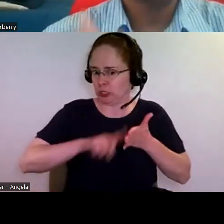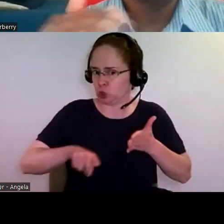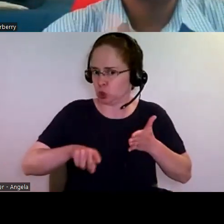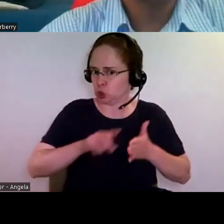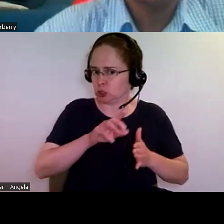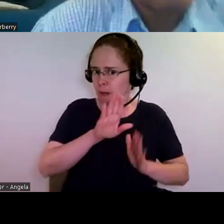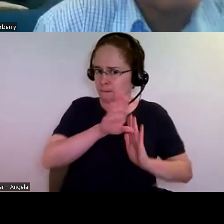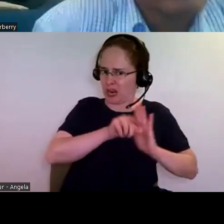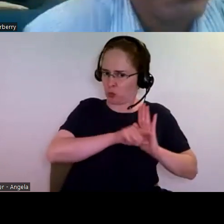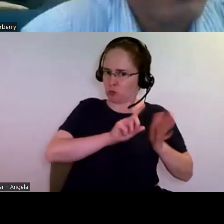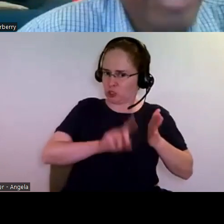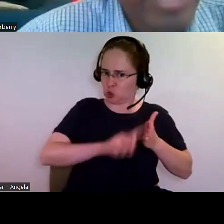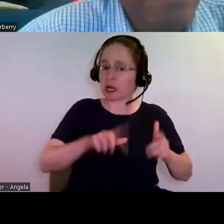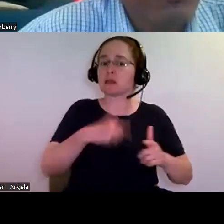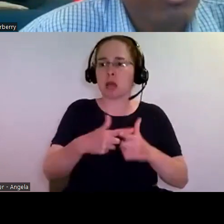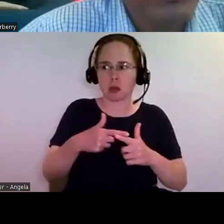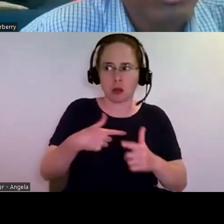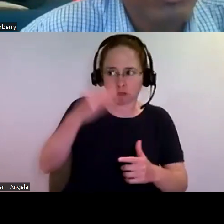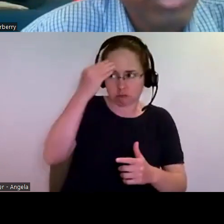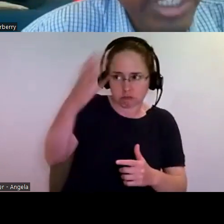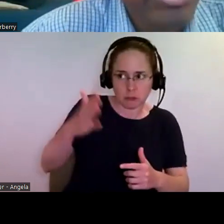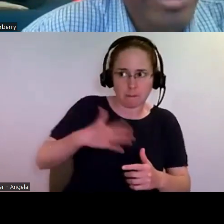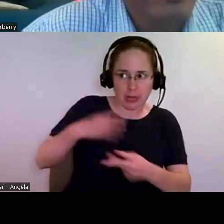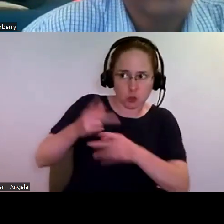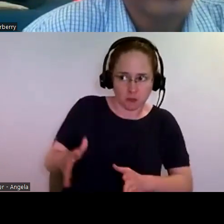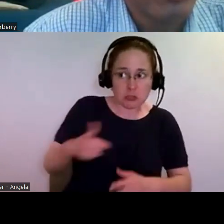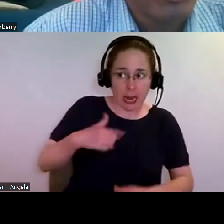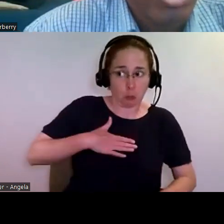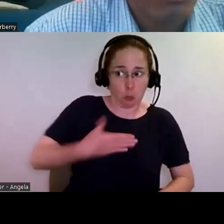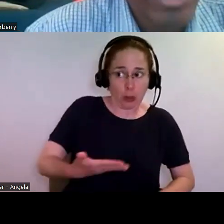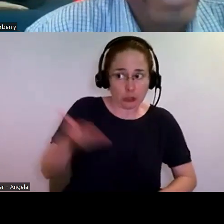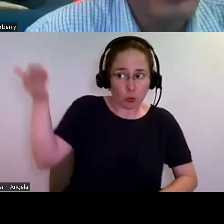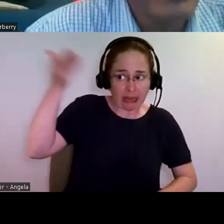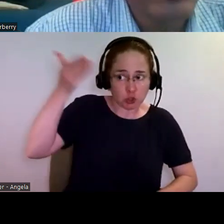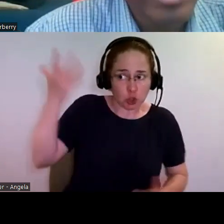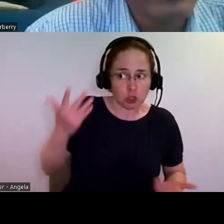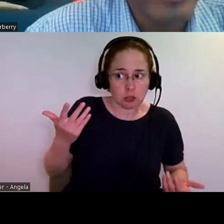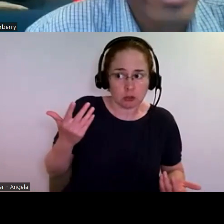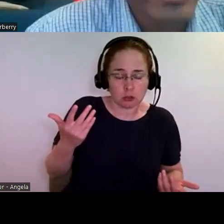then I shared with my supervisor that I was willing to do guest lectures. And what I did was I looked at